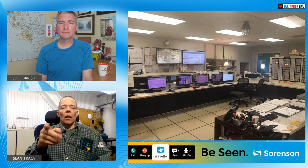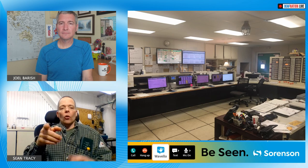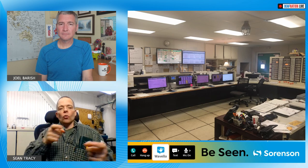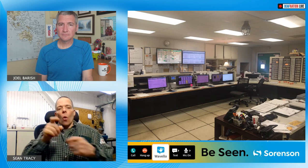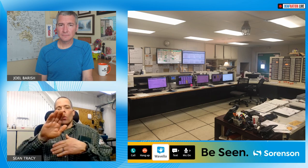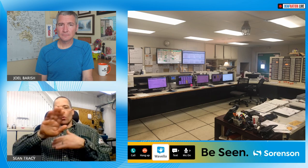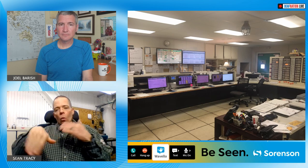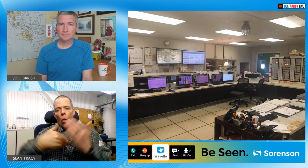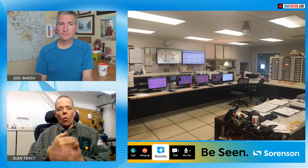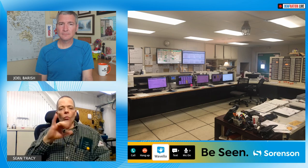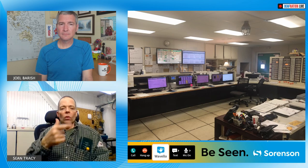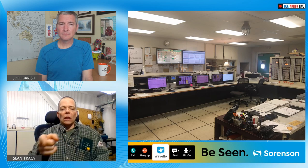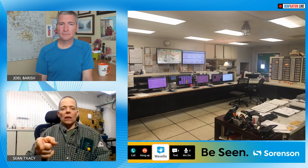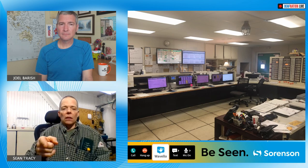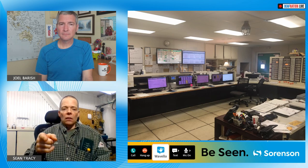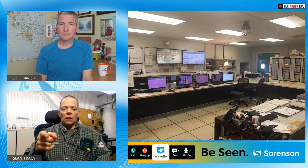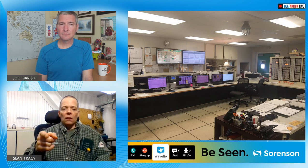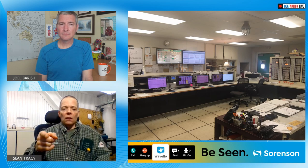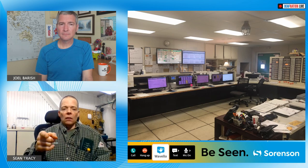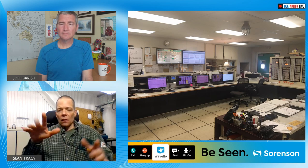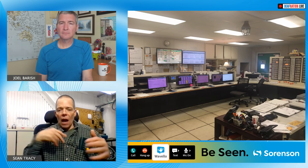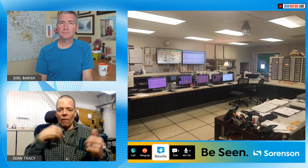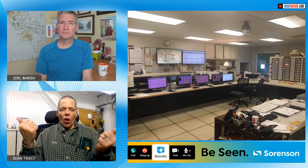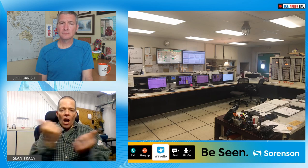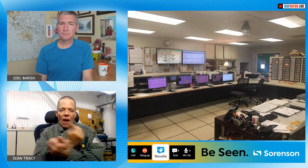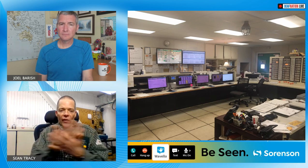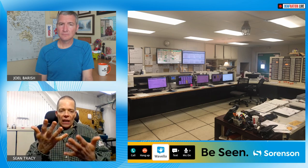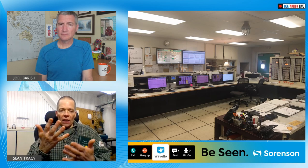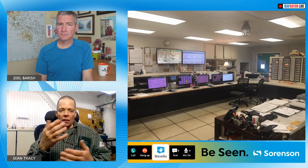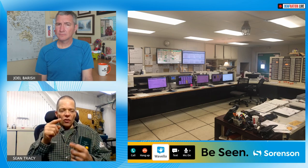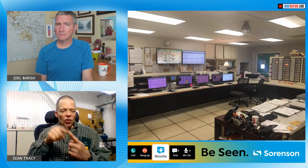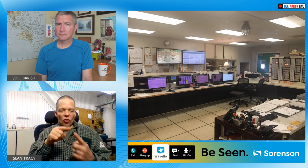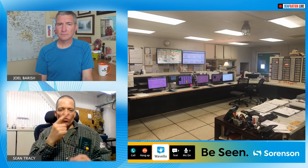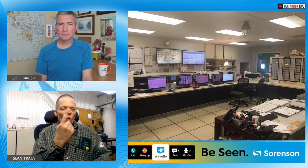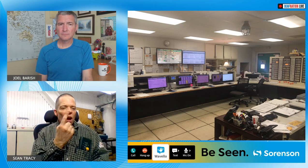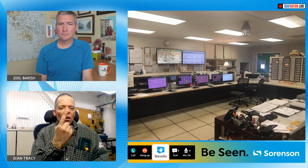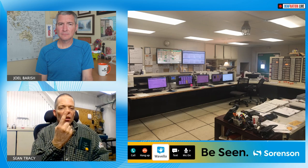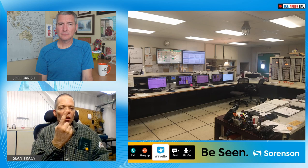it controls the entire rig, even down to the tiniest of pumps.